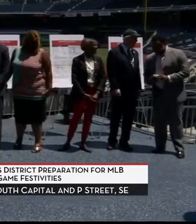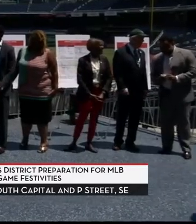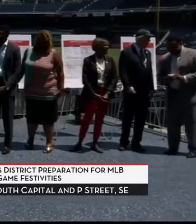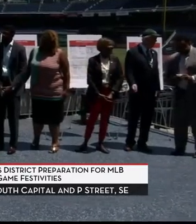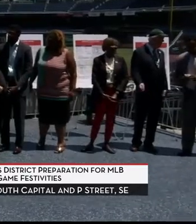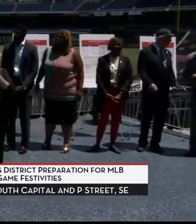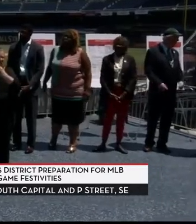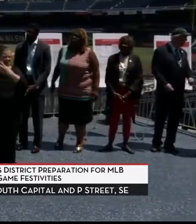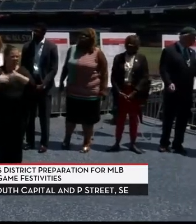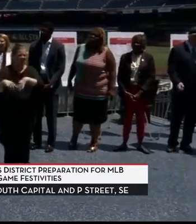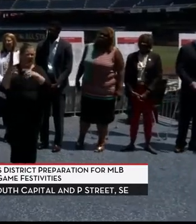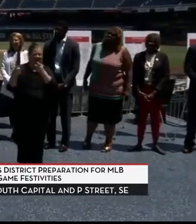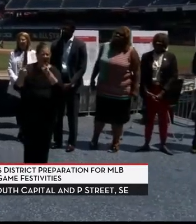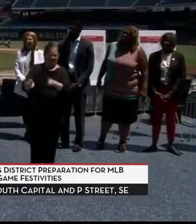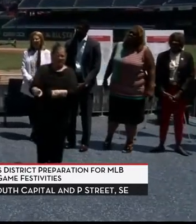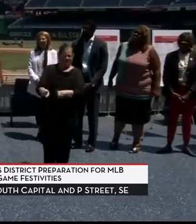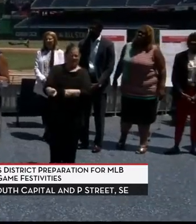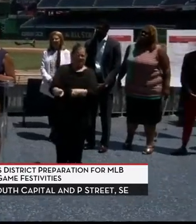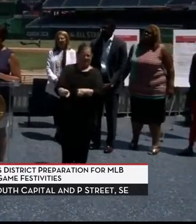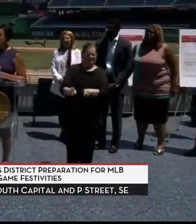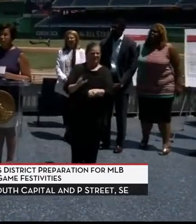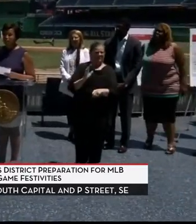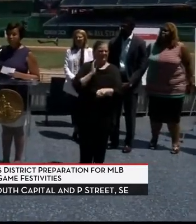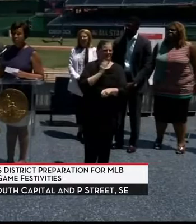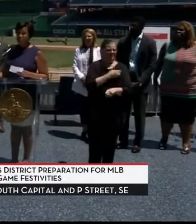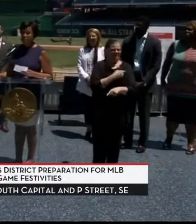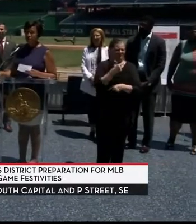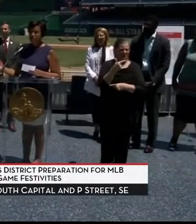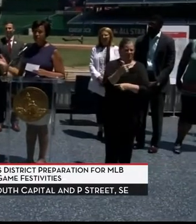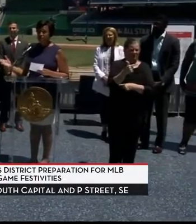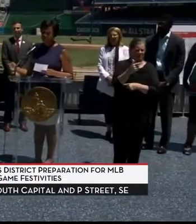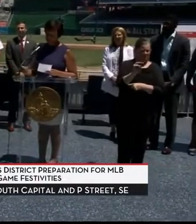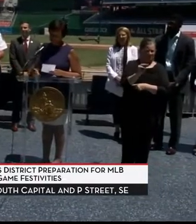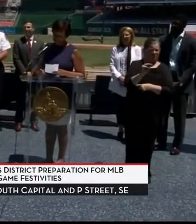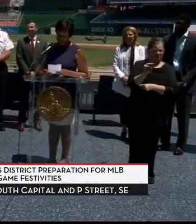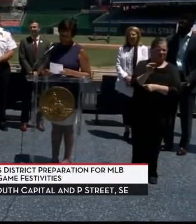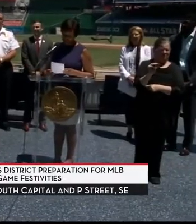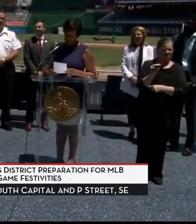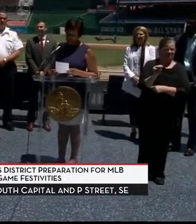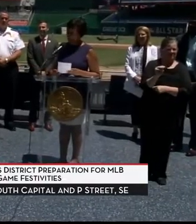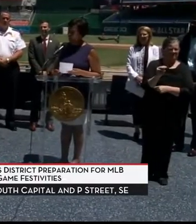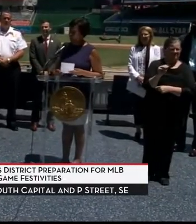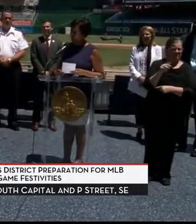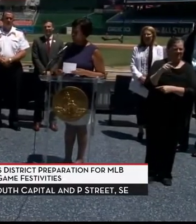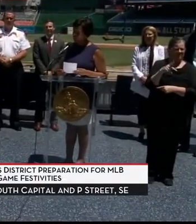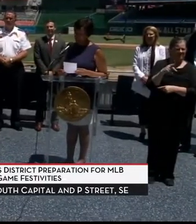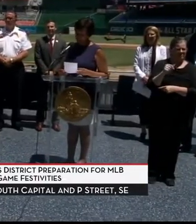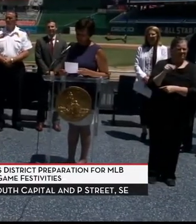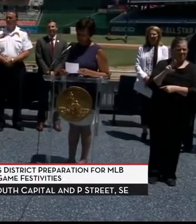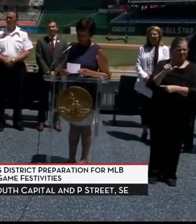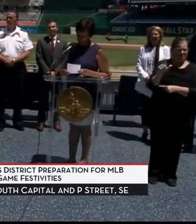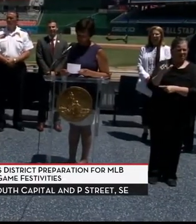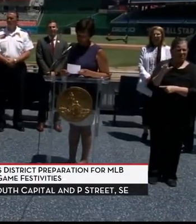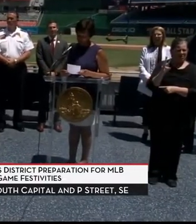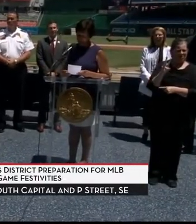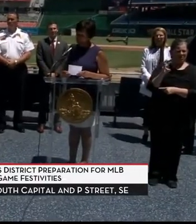OUR GENERAL MANAGER FROM THE REGIONS METRO SYSTEM, PAUL WIEDEFELD, IS ALSO HERE AND COORDINATES ALWAYS WITH OUR